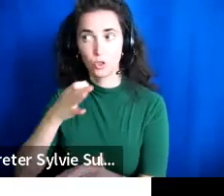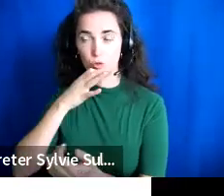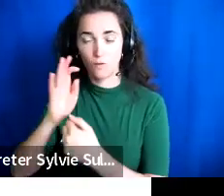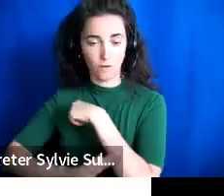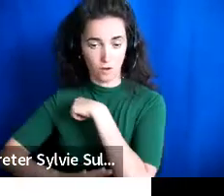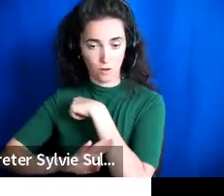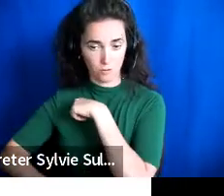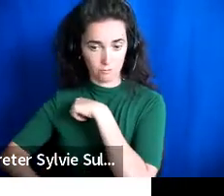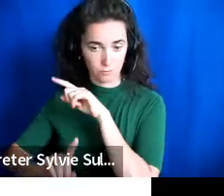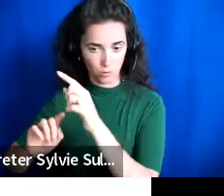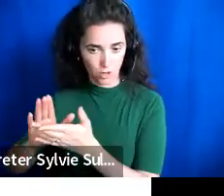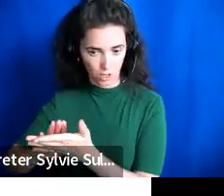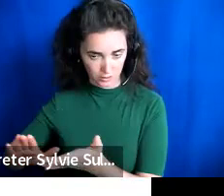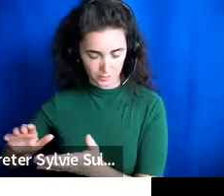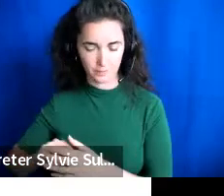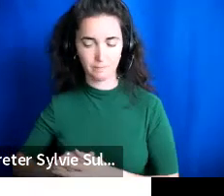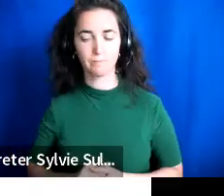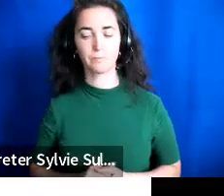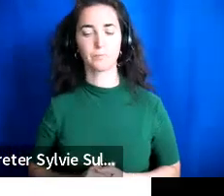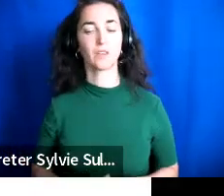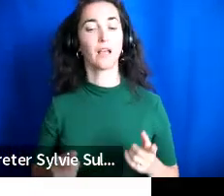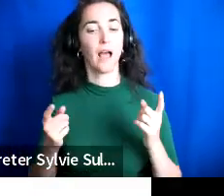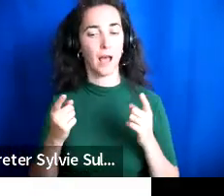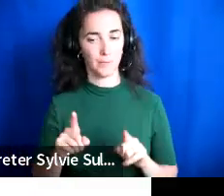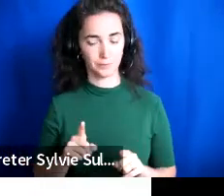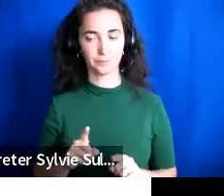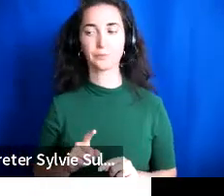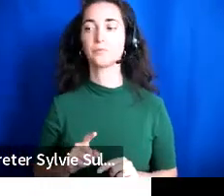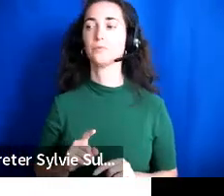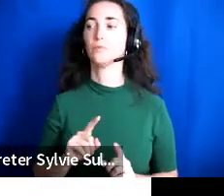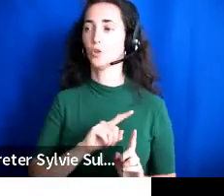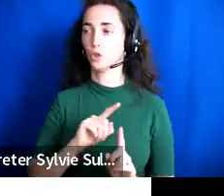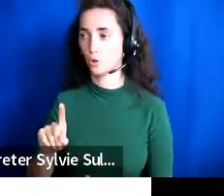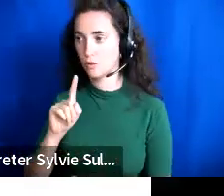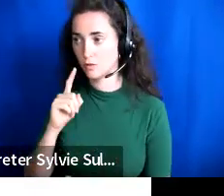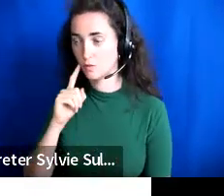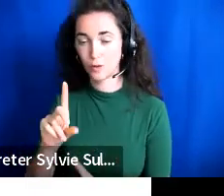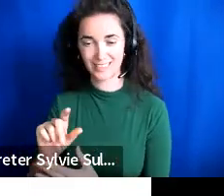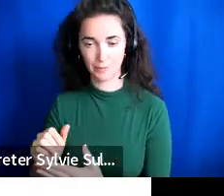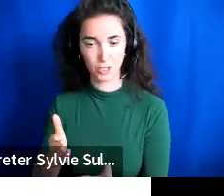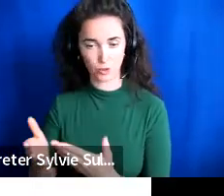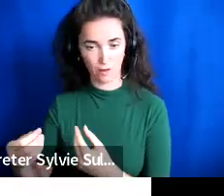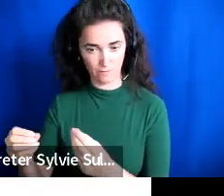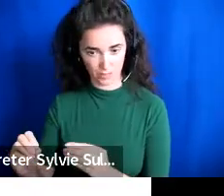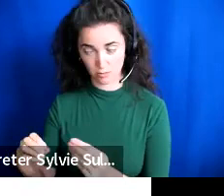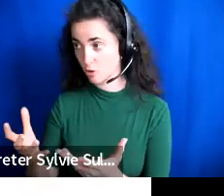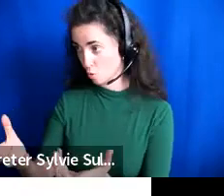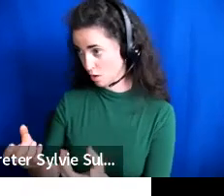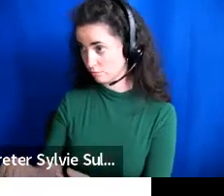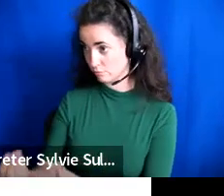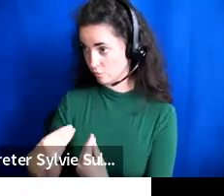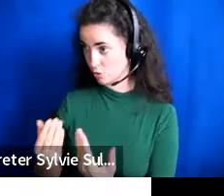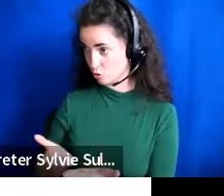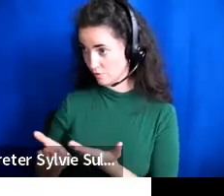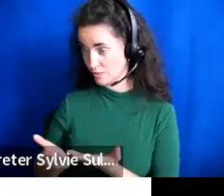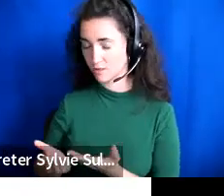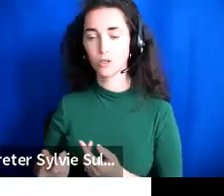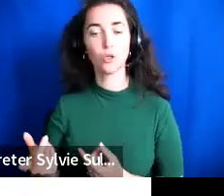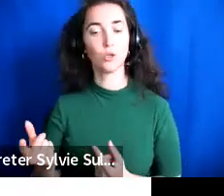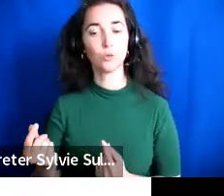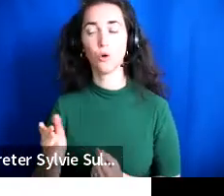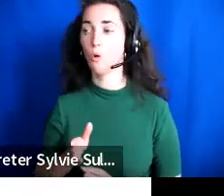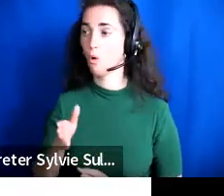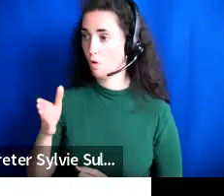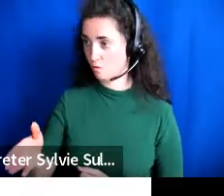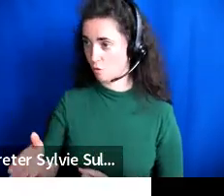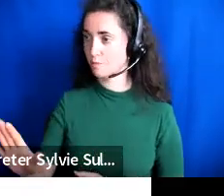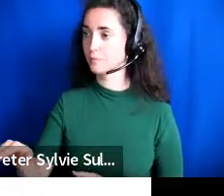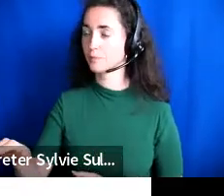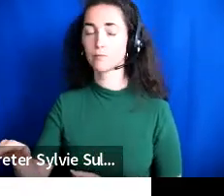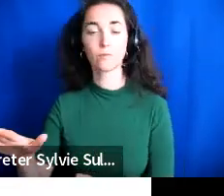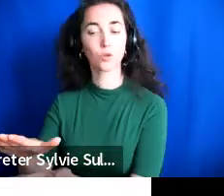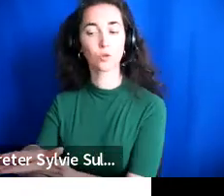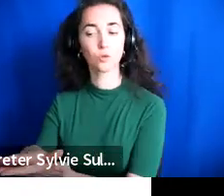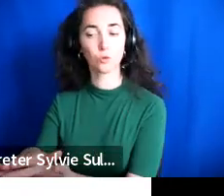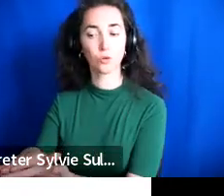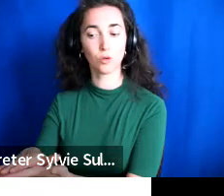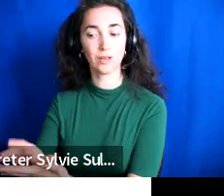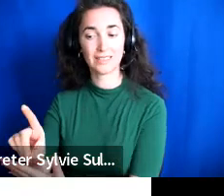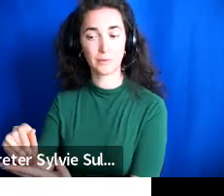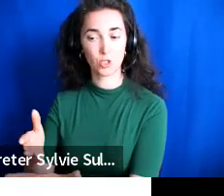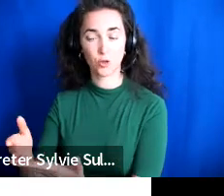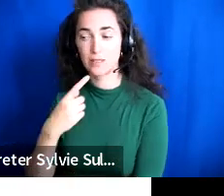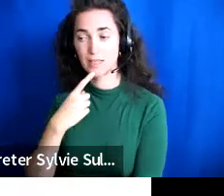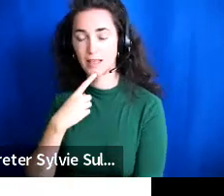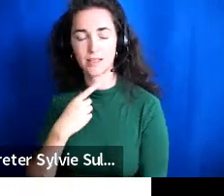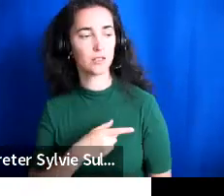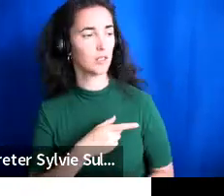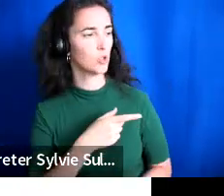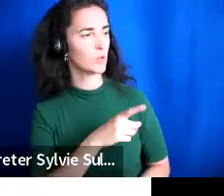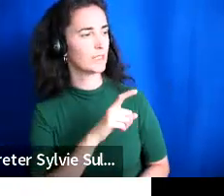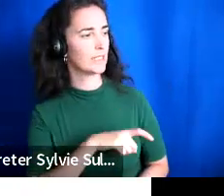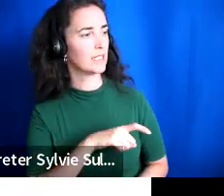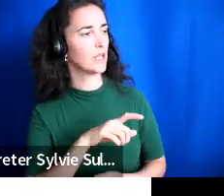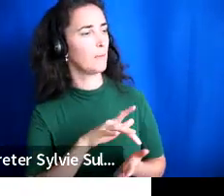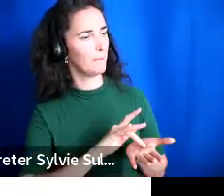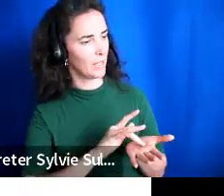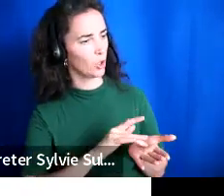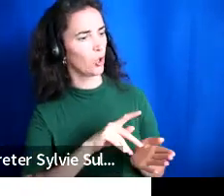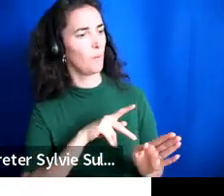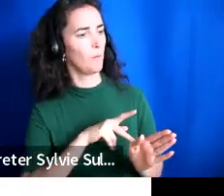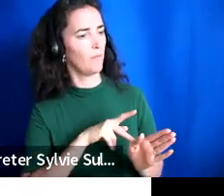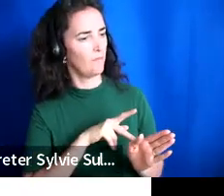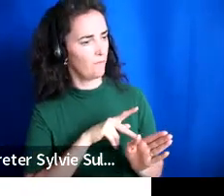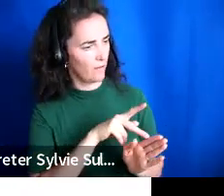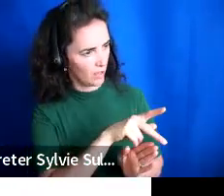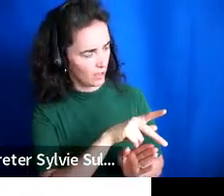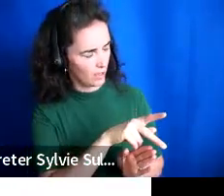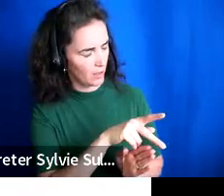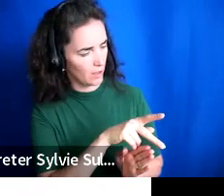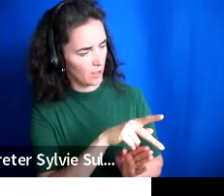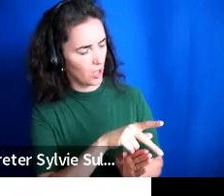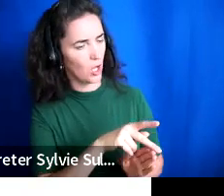And we went to sign up for services at the Disability Services office at that campus, and was told that he would need some medical professional assessments.